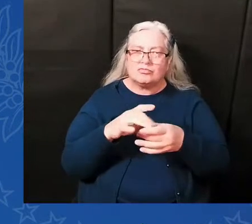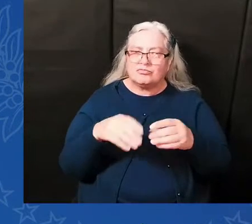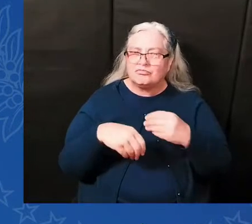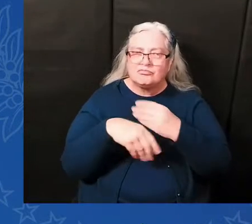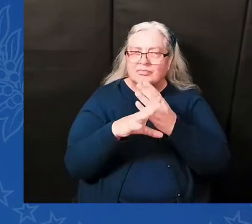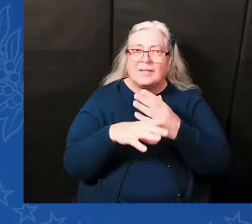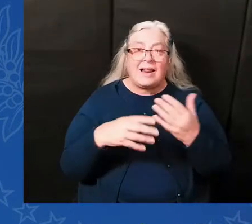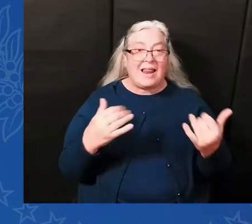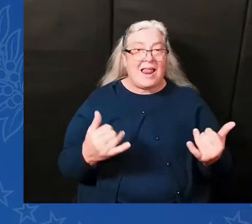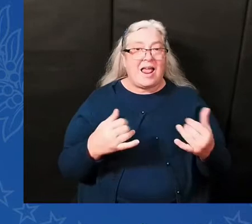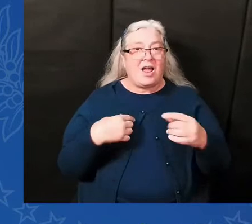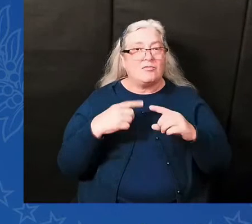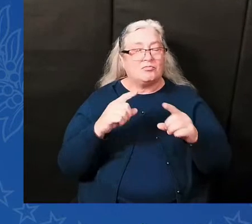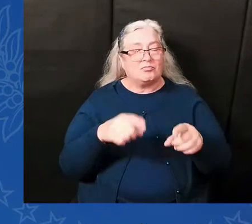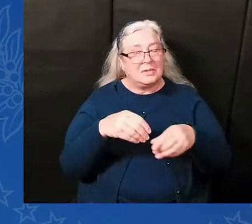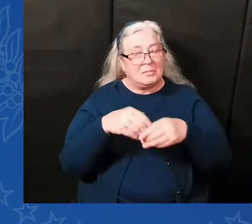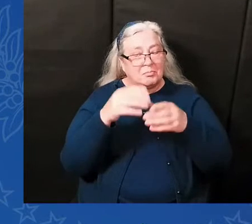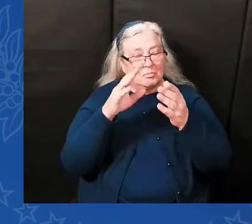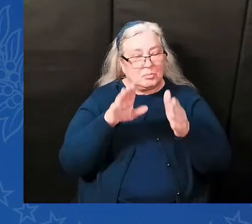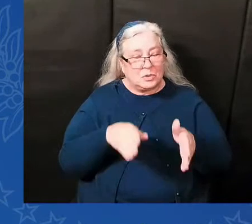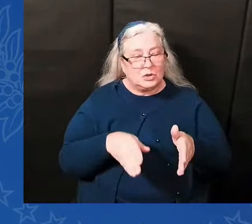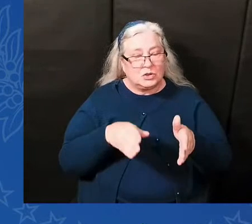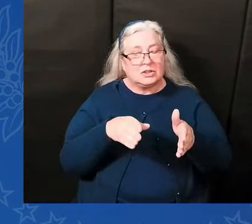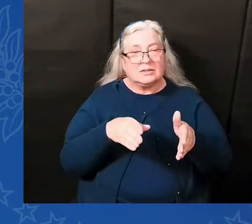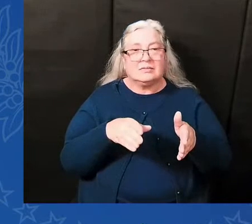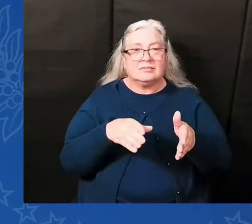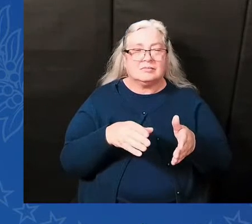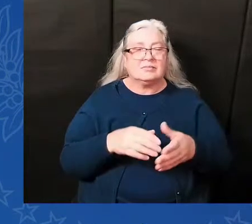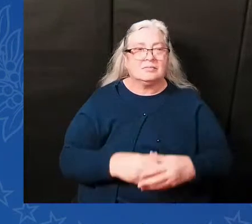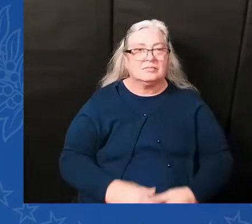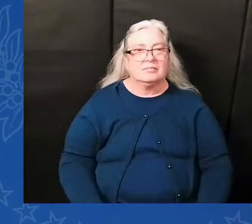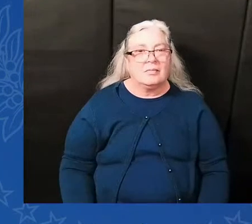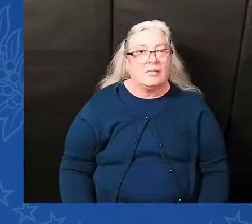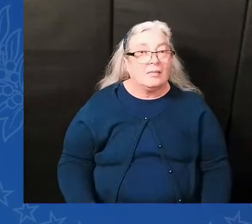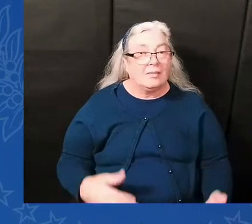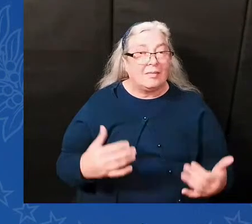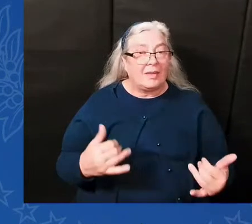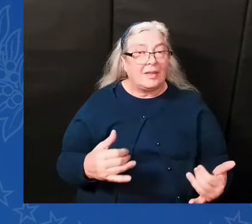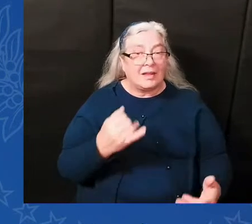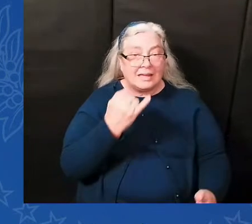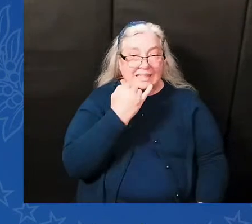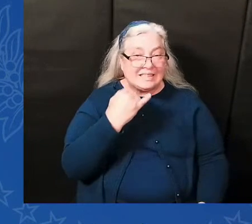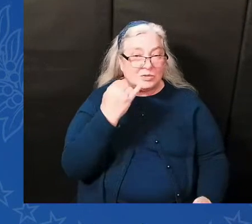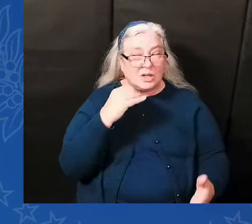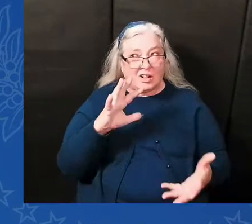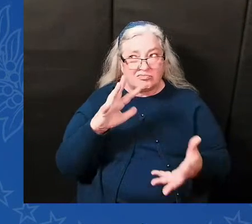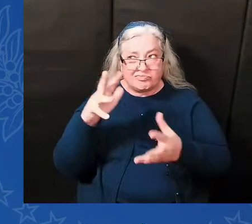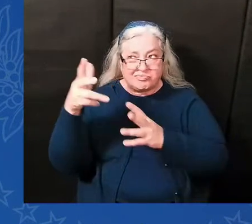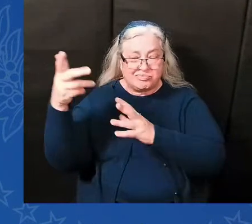to respond to the terrorist attacks in Israel. We've gotten word that several firefighters